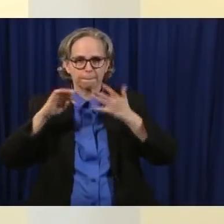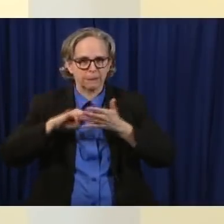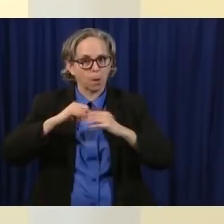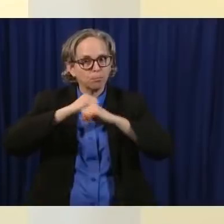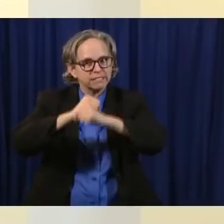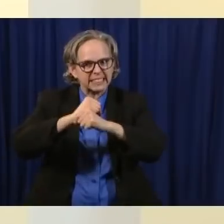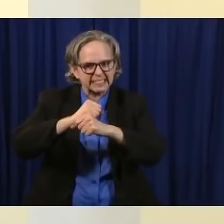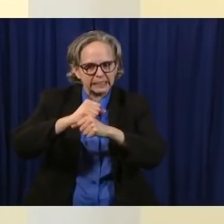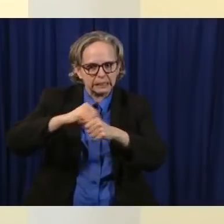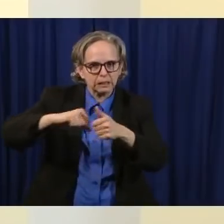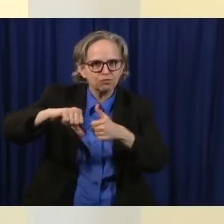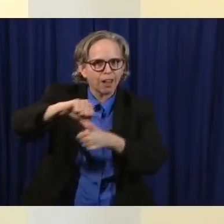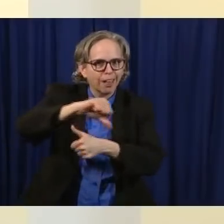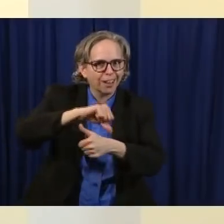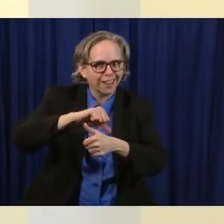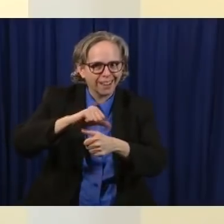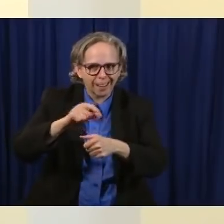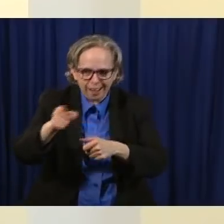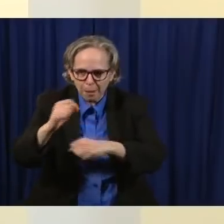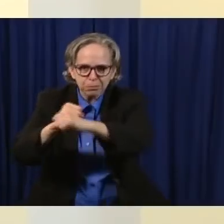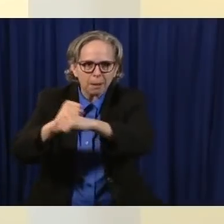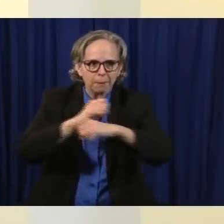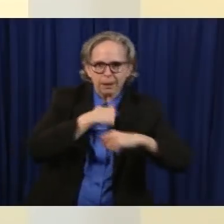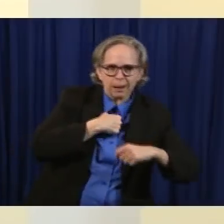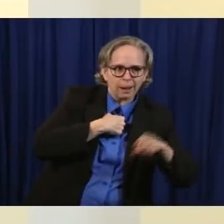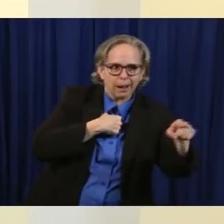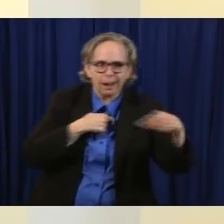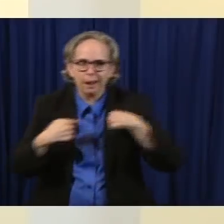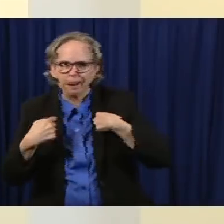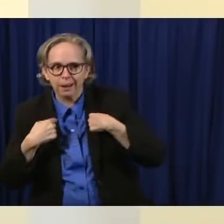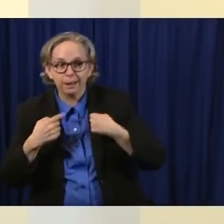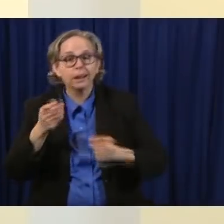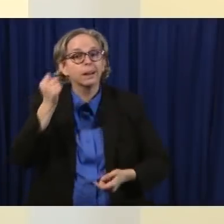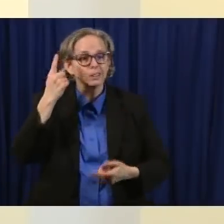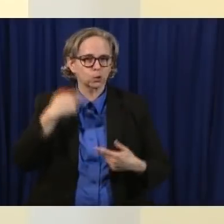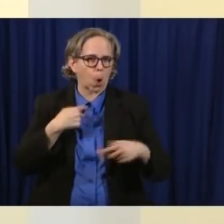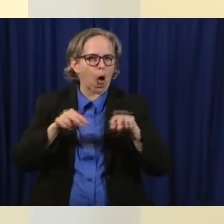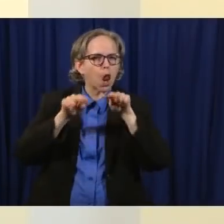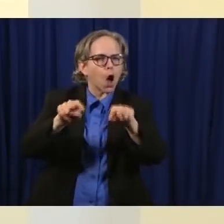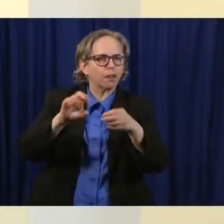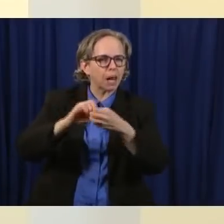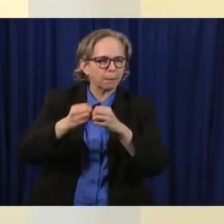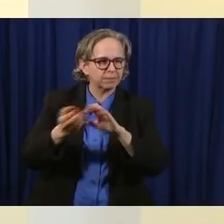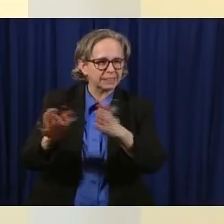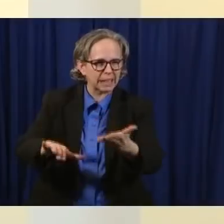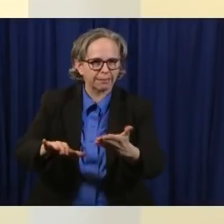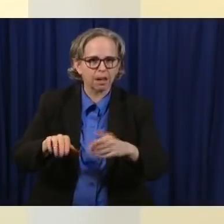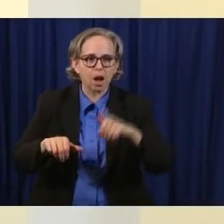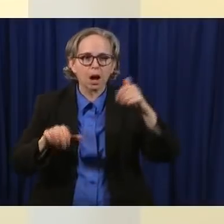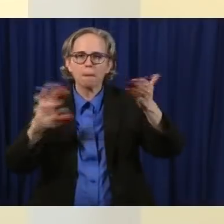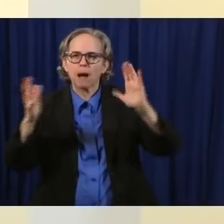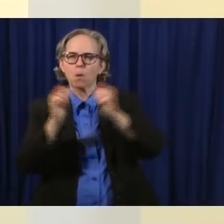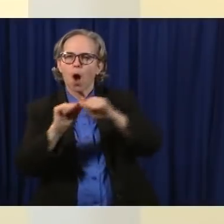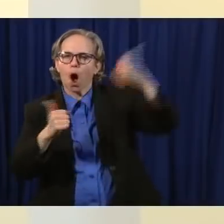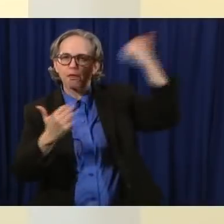FOR A MOMENT. WHEN WE ALL DO THIS COLLECTIVELY, WE ARE PROTECTING EACH OTHER. I HAVE BEEN LOOKING AT DATA OF